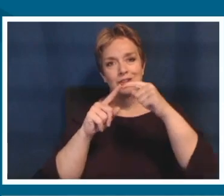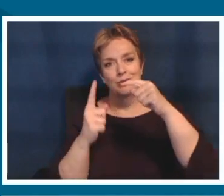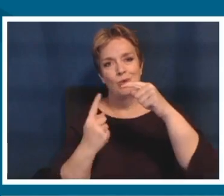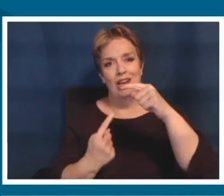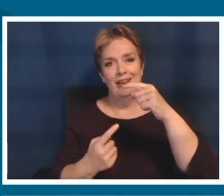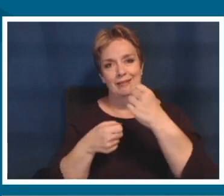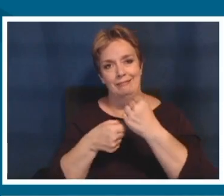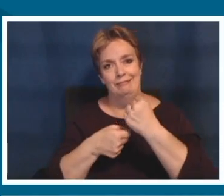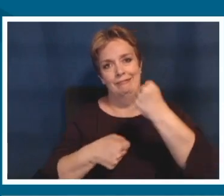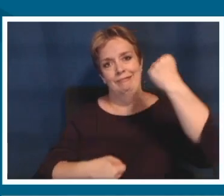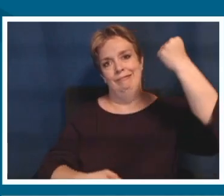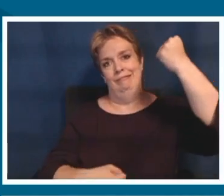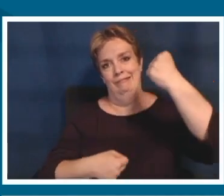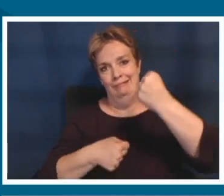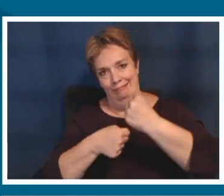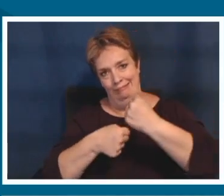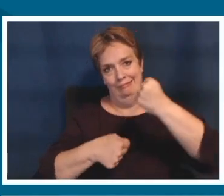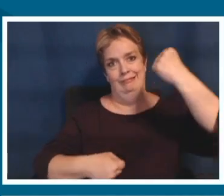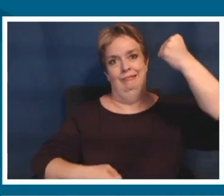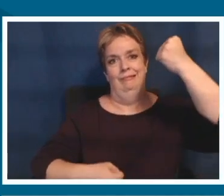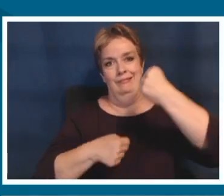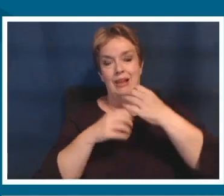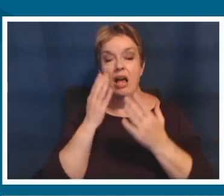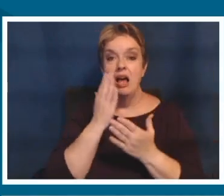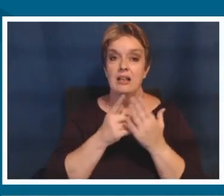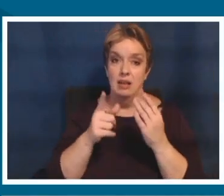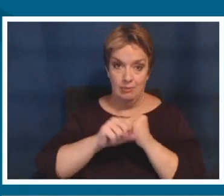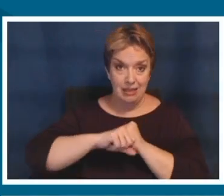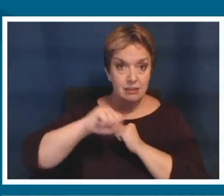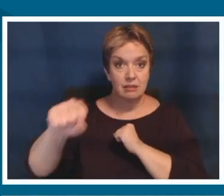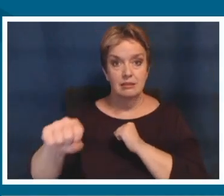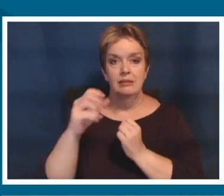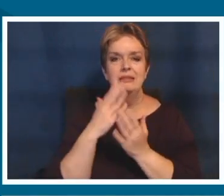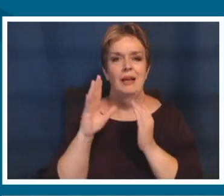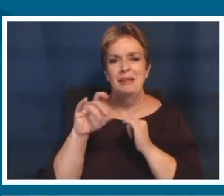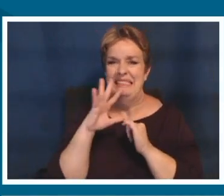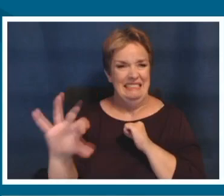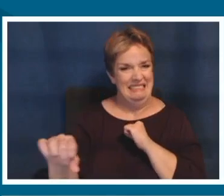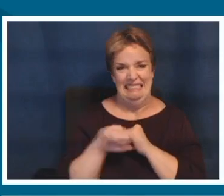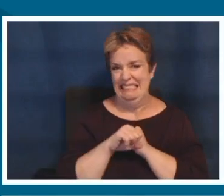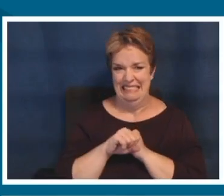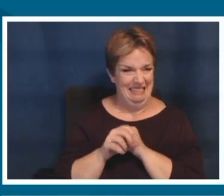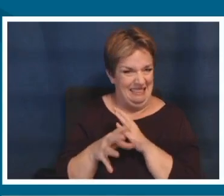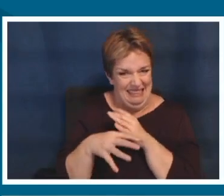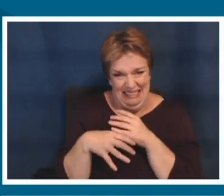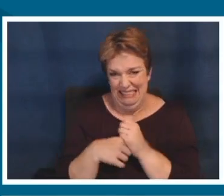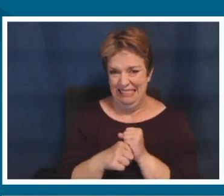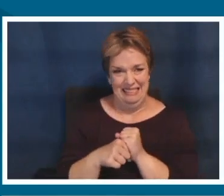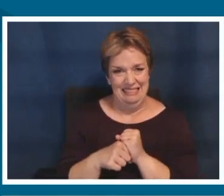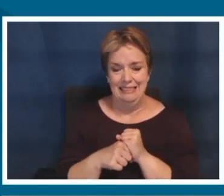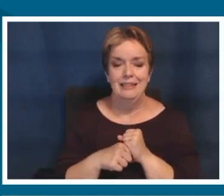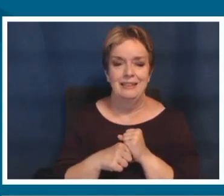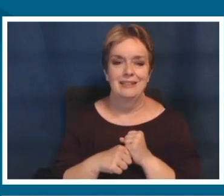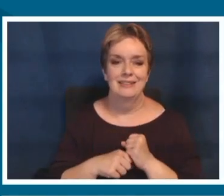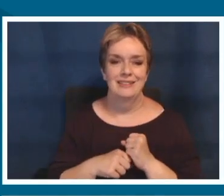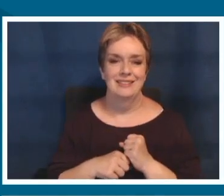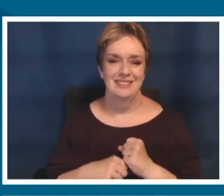things happen really quickly or you could take several days to do any of these components